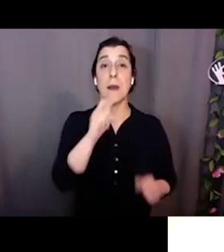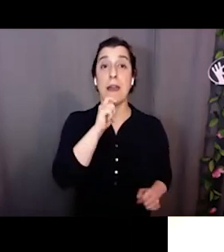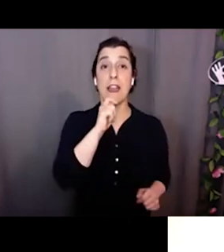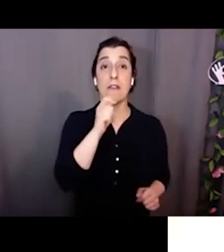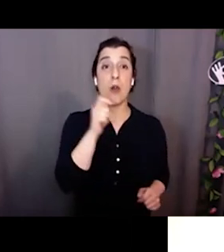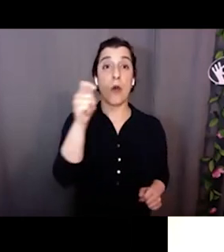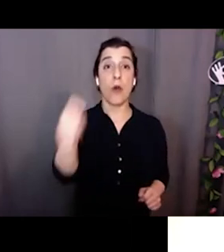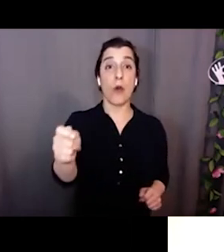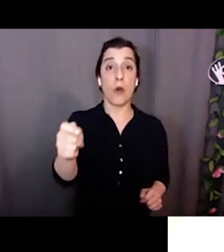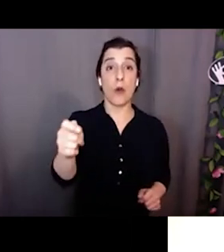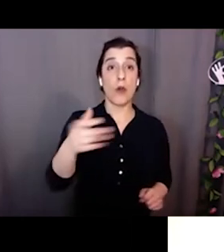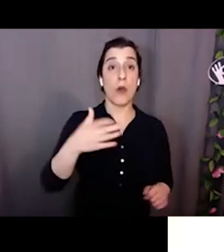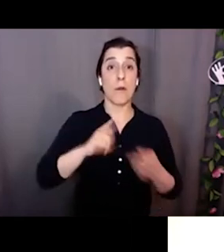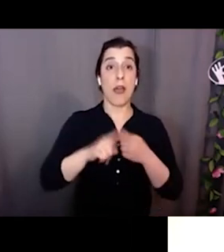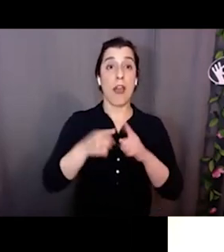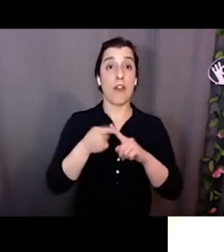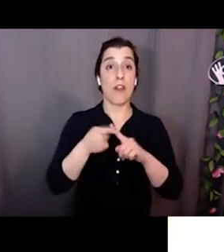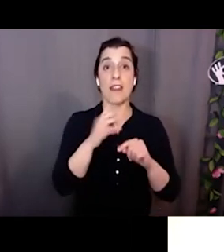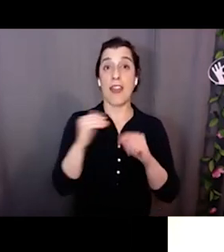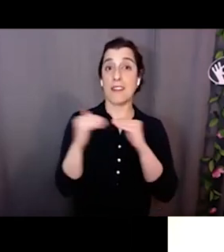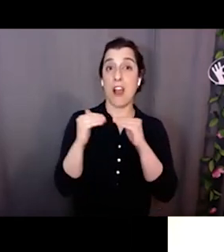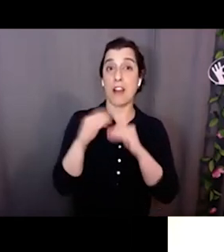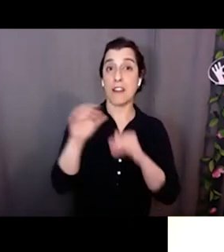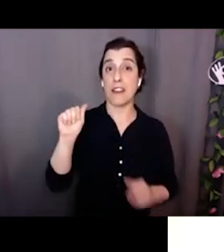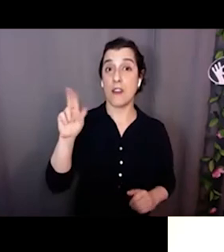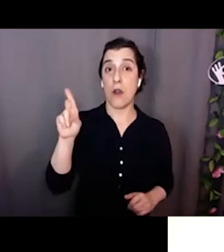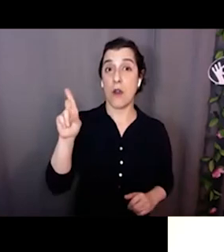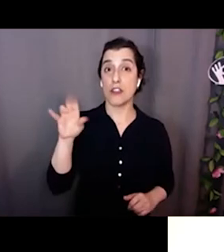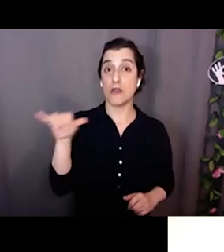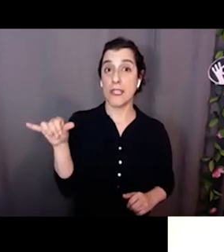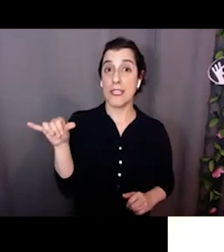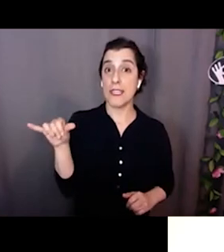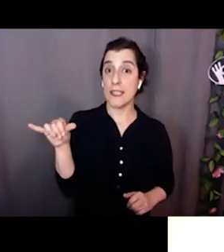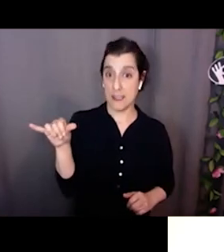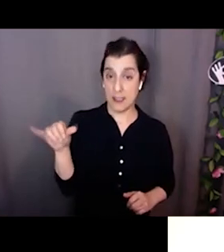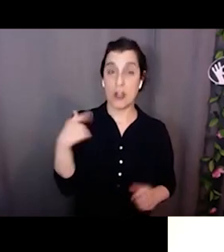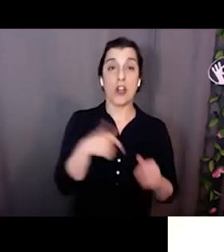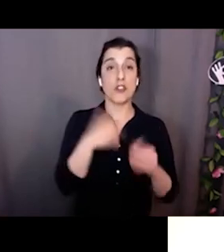um, we can close out this space. It's been a wonderful hour spending it with you all. Uh,